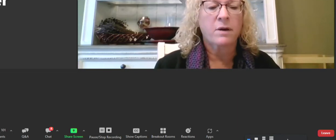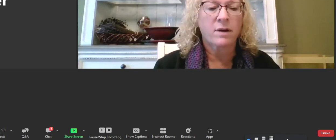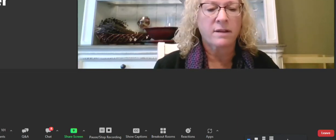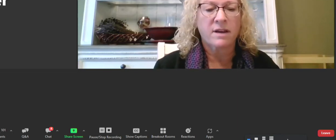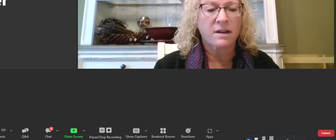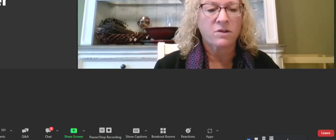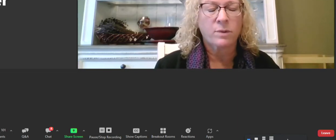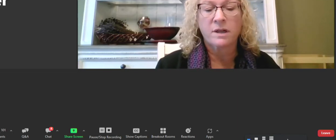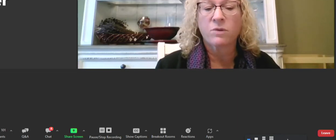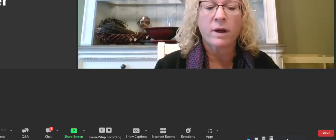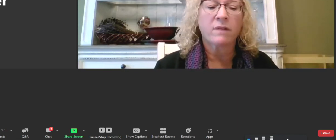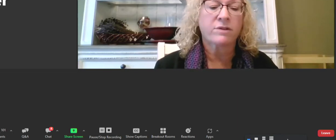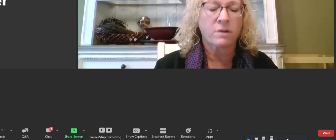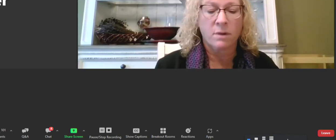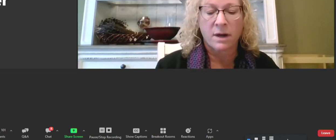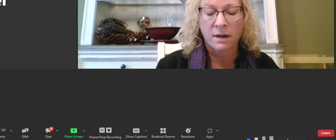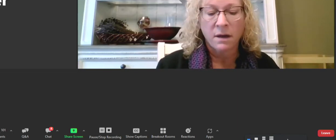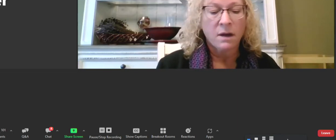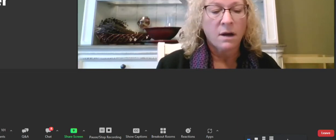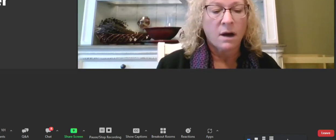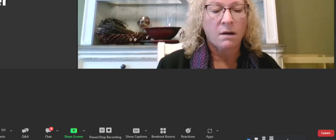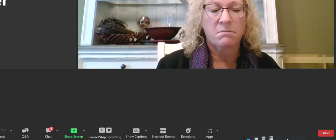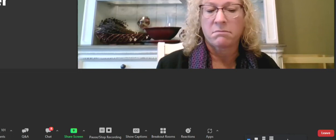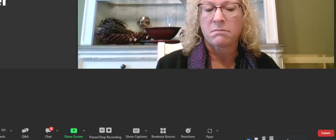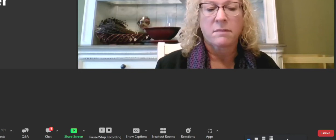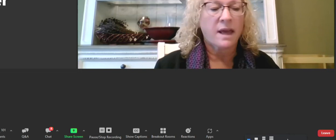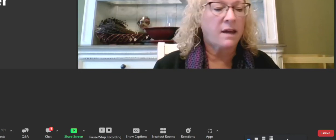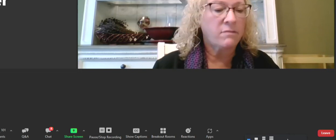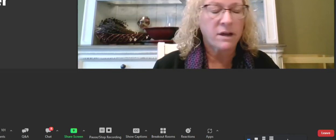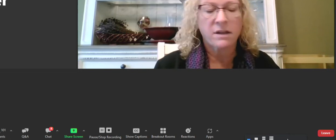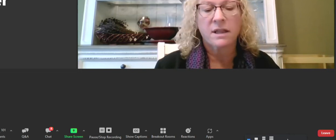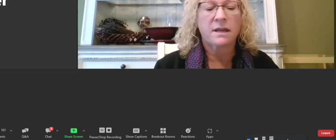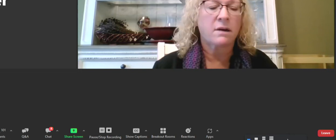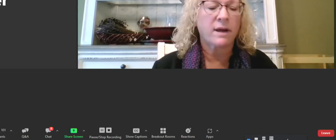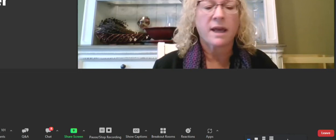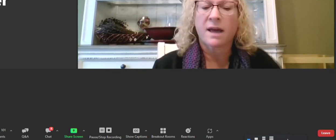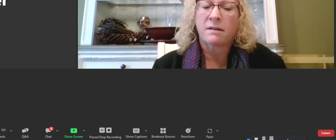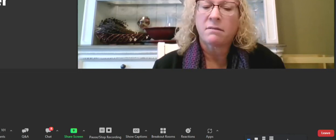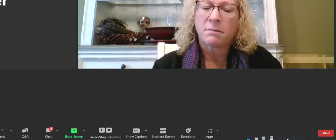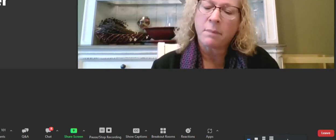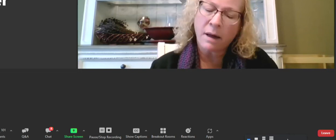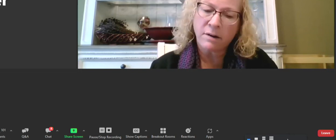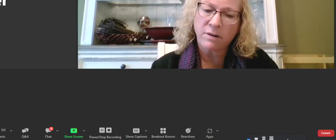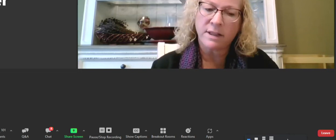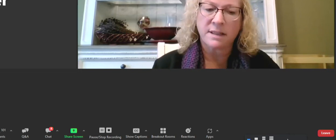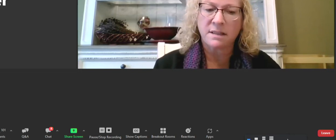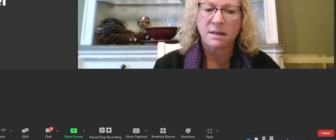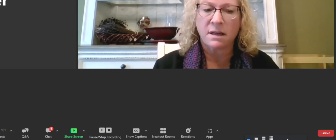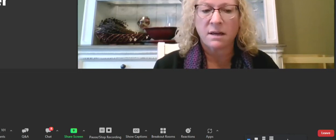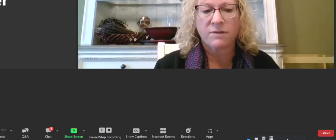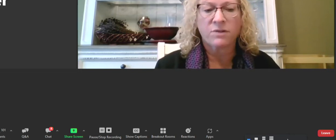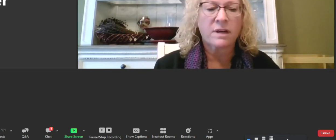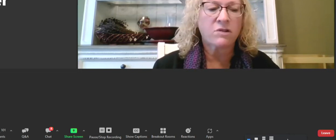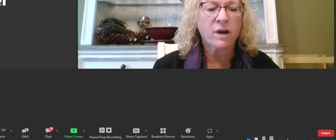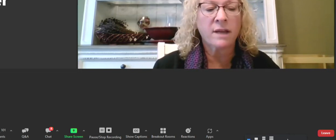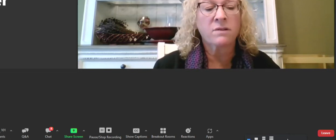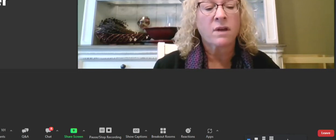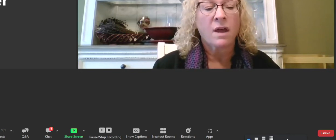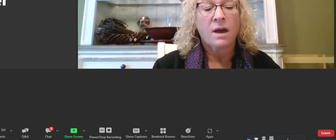attack in 2012, so I can regulate, I can monitor it to see if there's any trends.